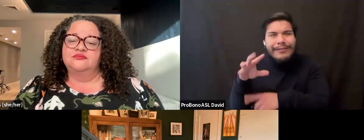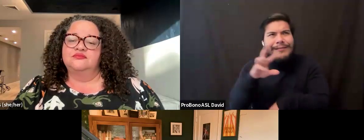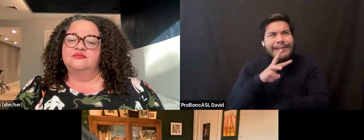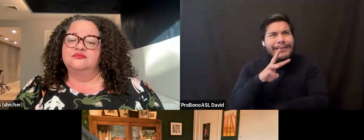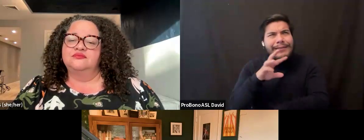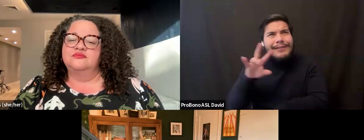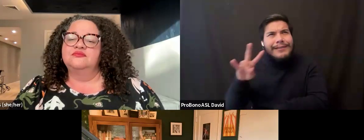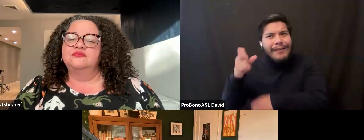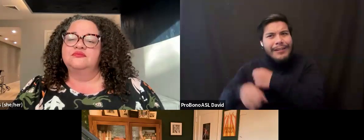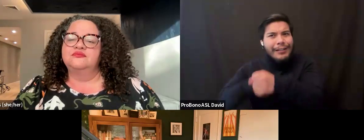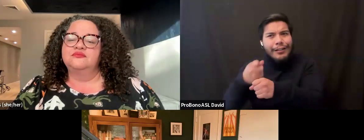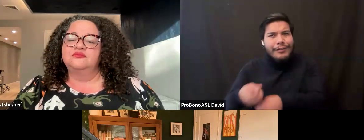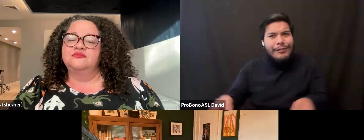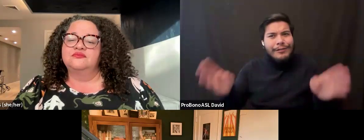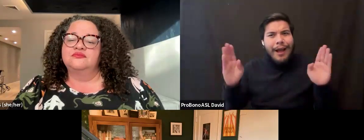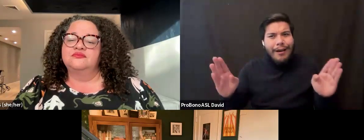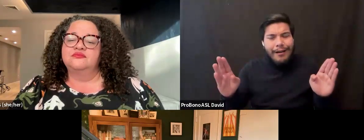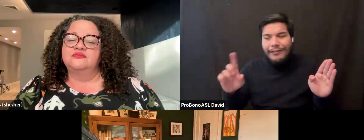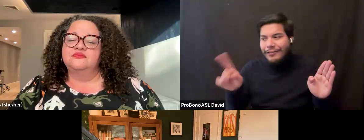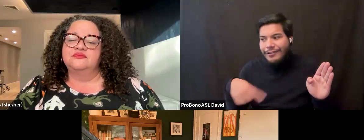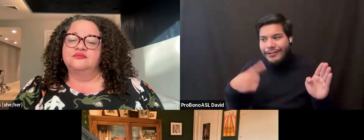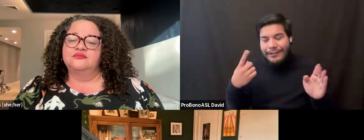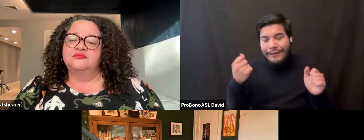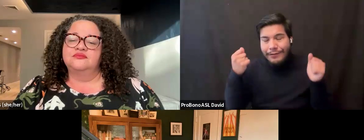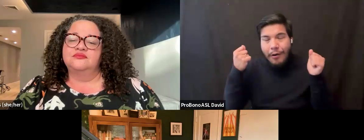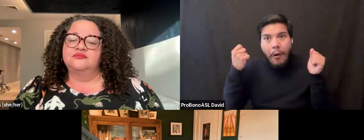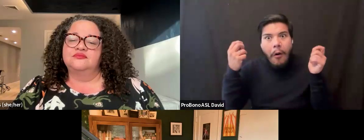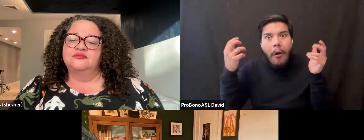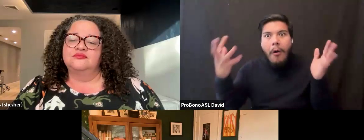and has just hundreds of hours of me in various